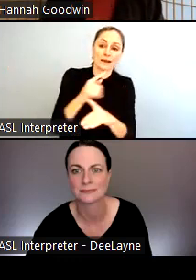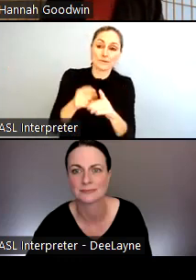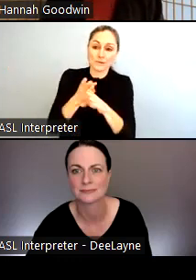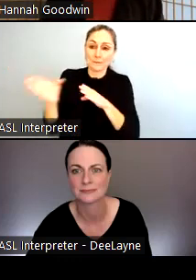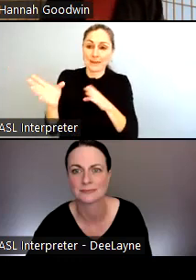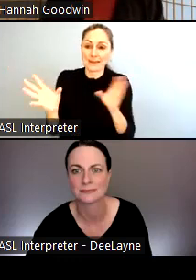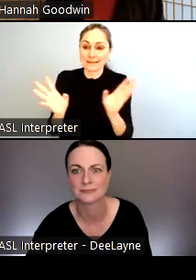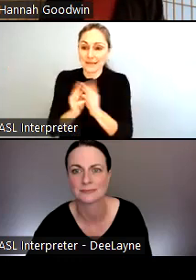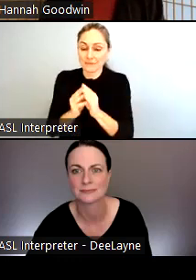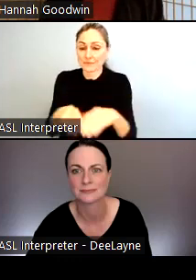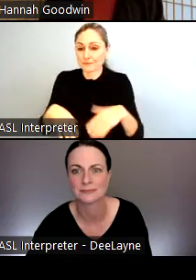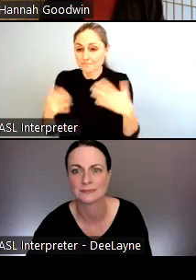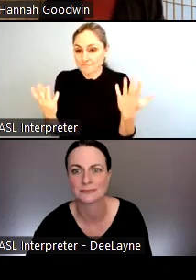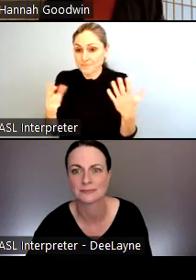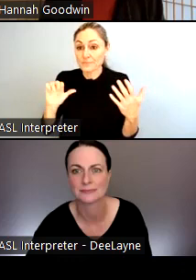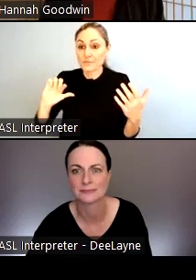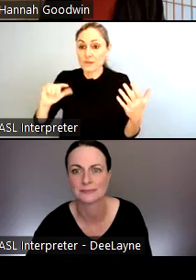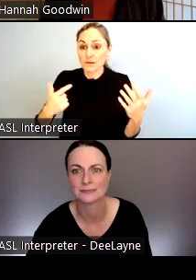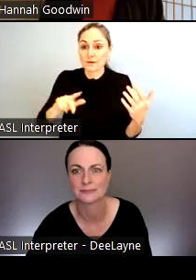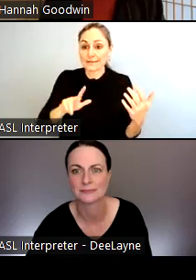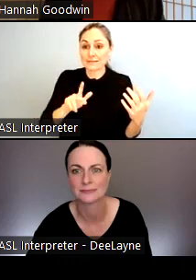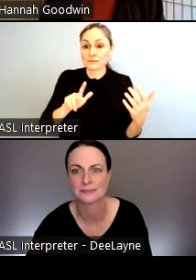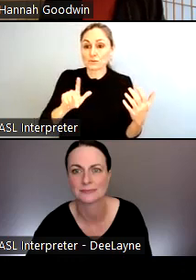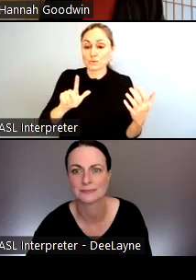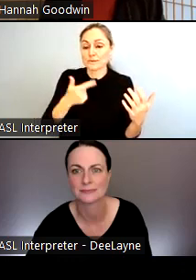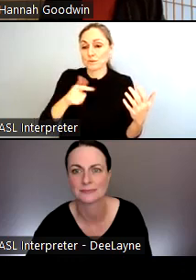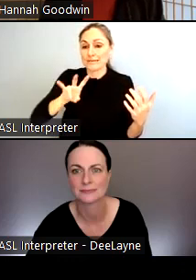So that would be August 27th and August 28th.